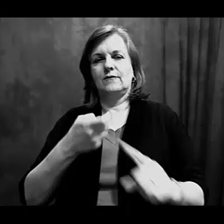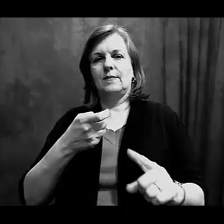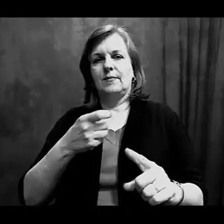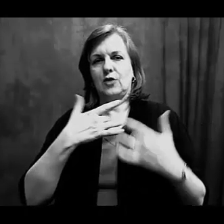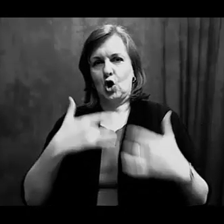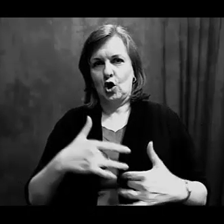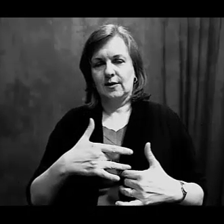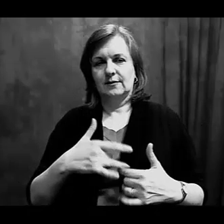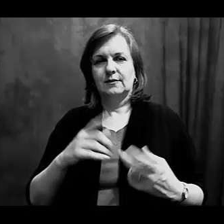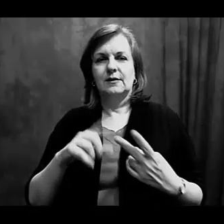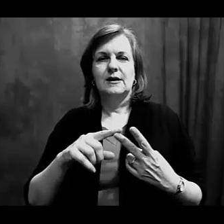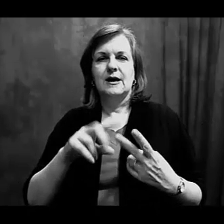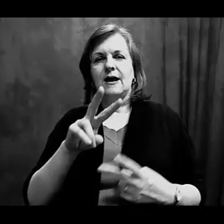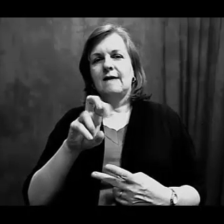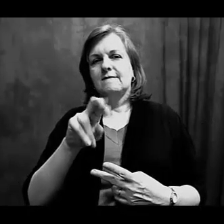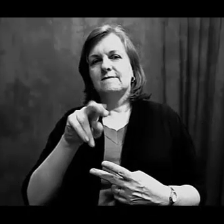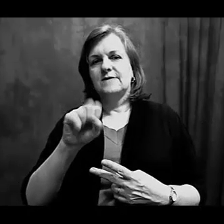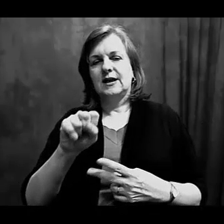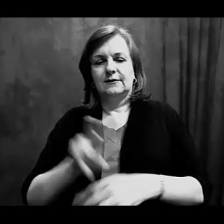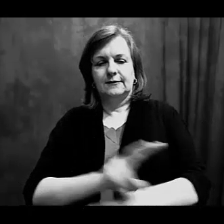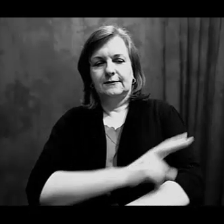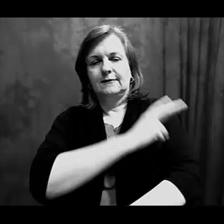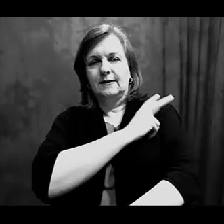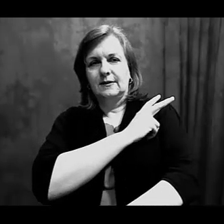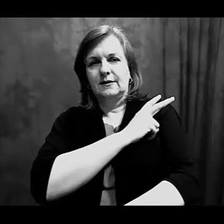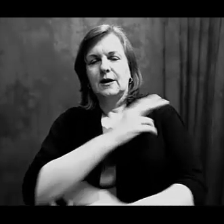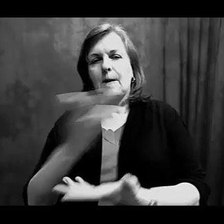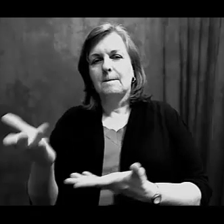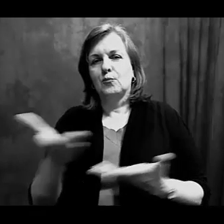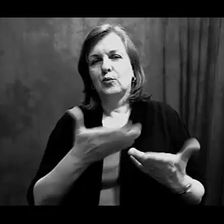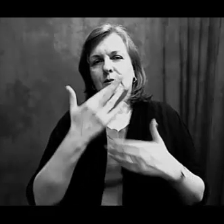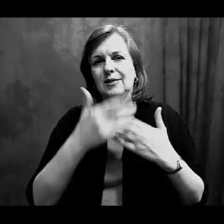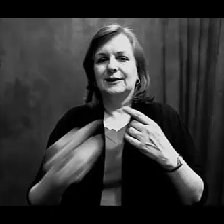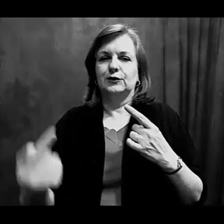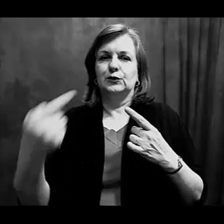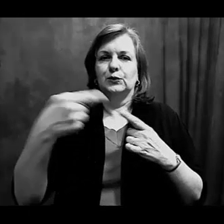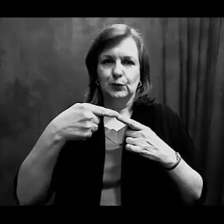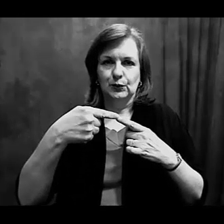veins move blood to the heart